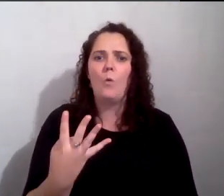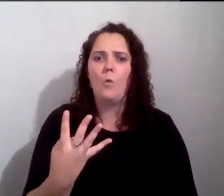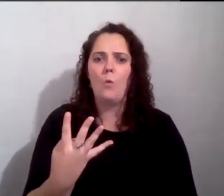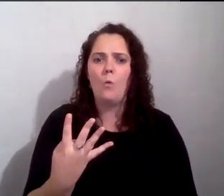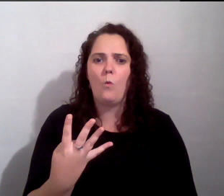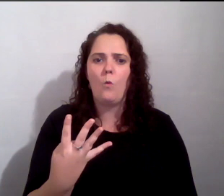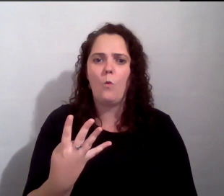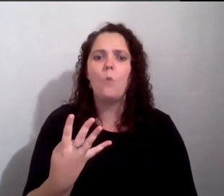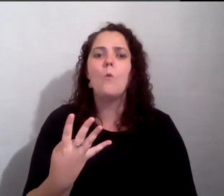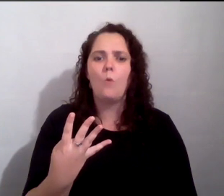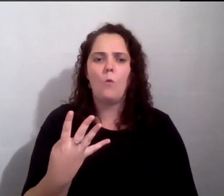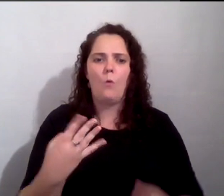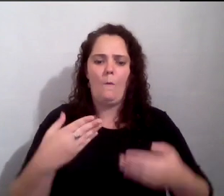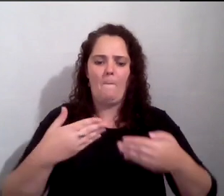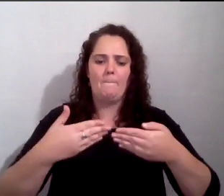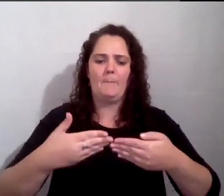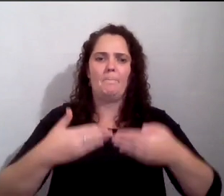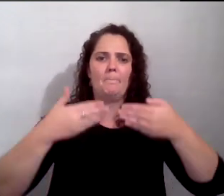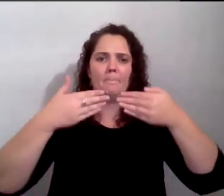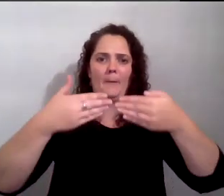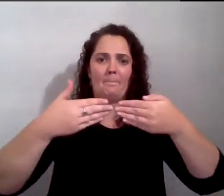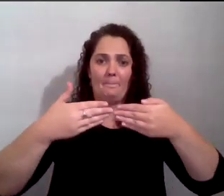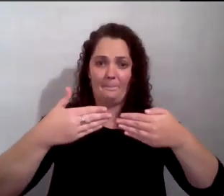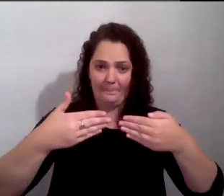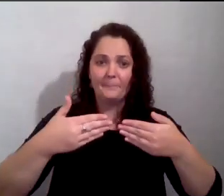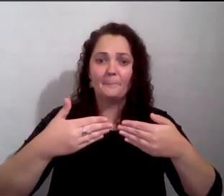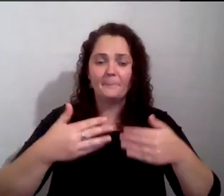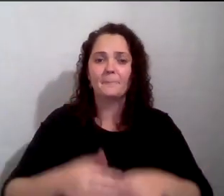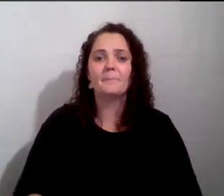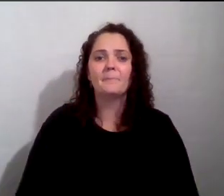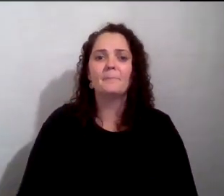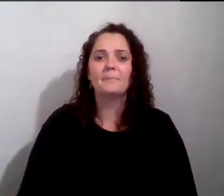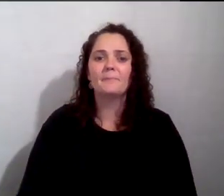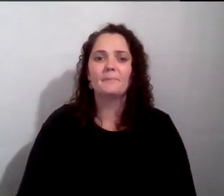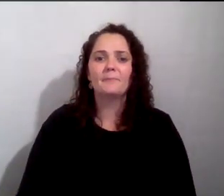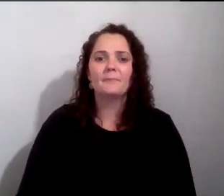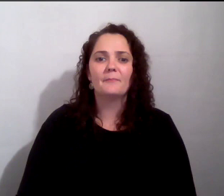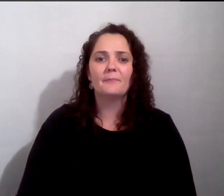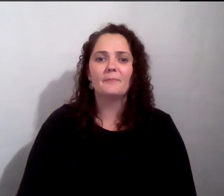been used in order to make this this work. And here it's inspired